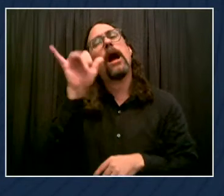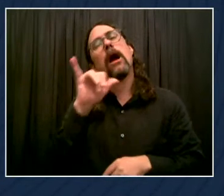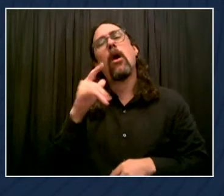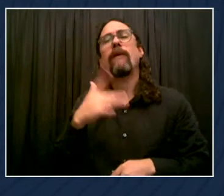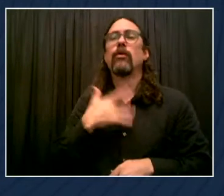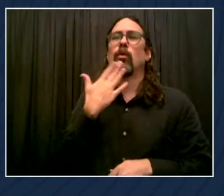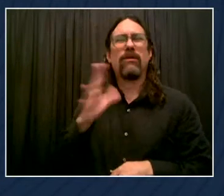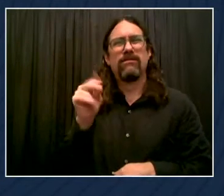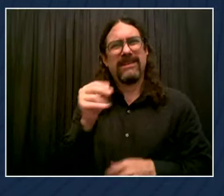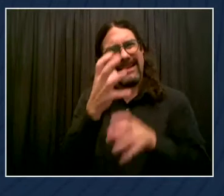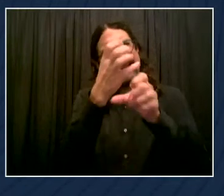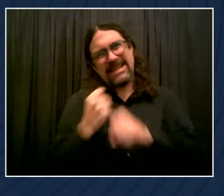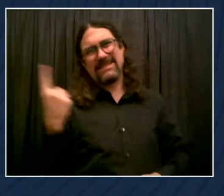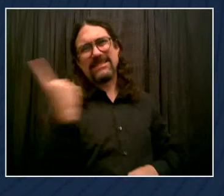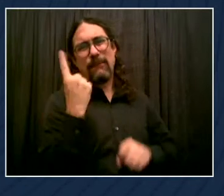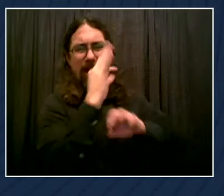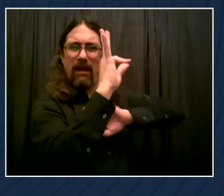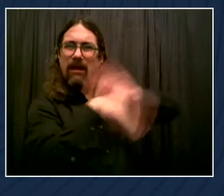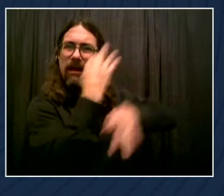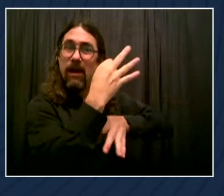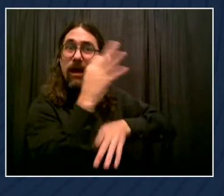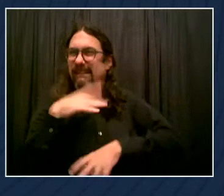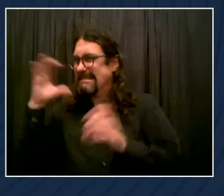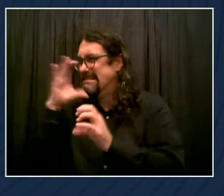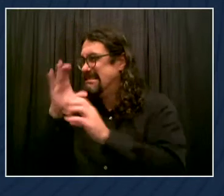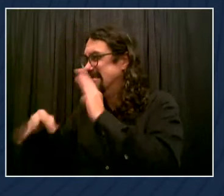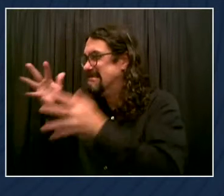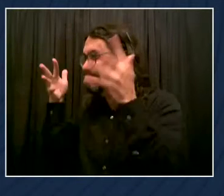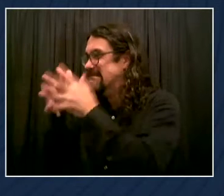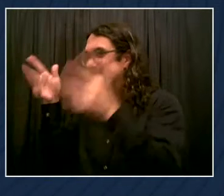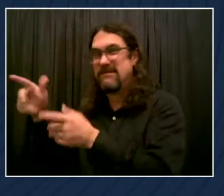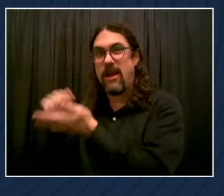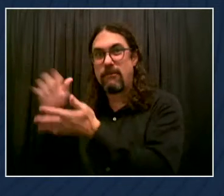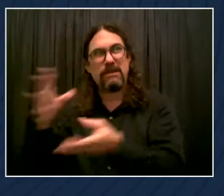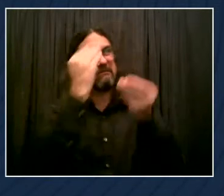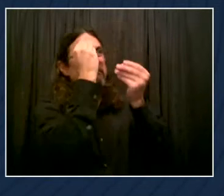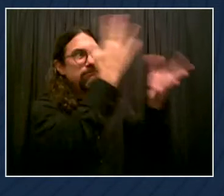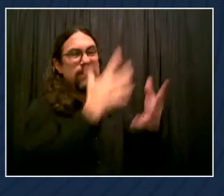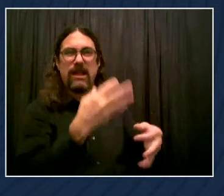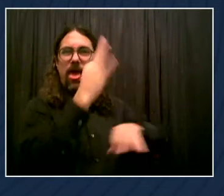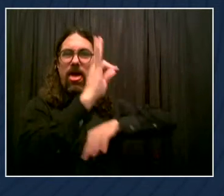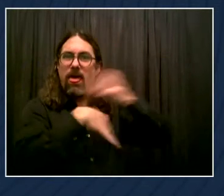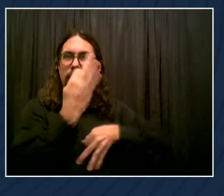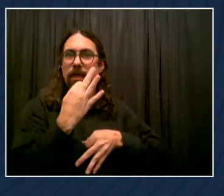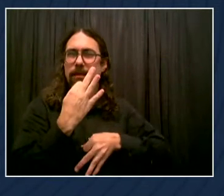THEY DID THIS TO EVADE REVIEW AND CREATE THESE